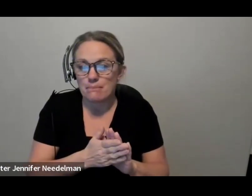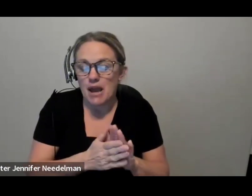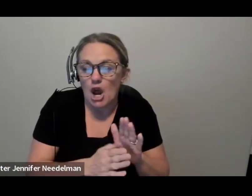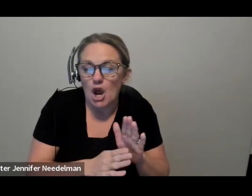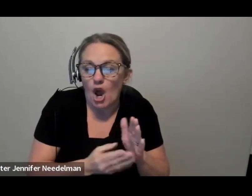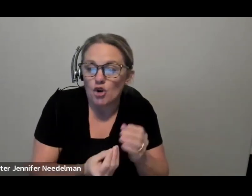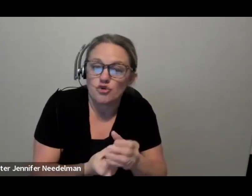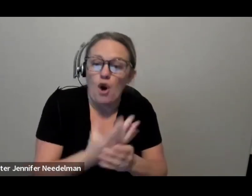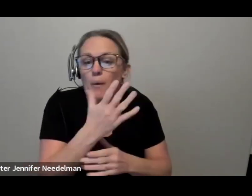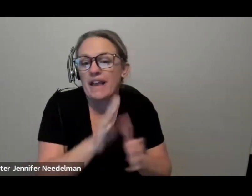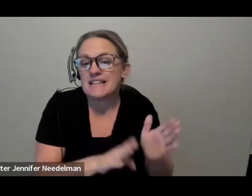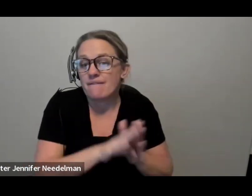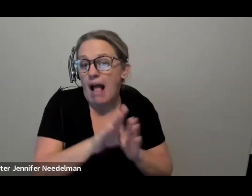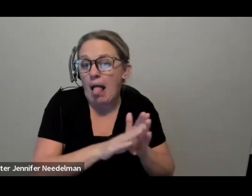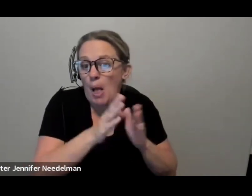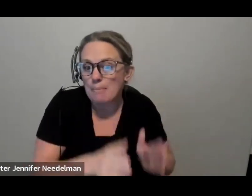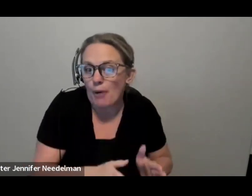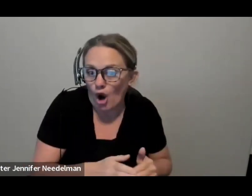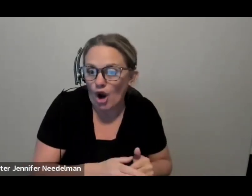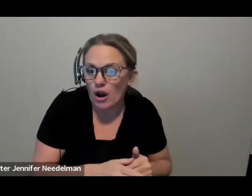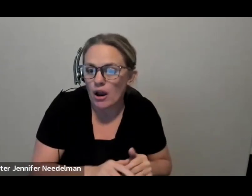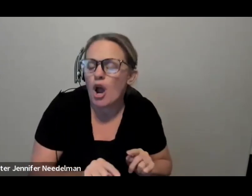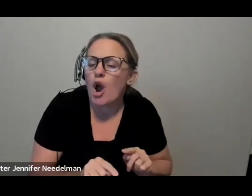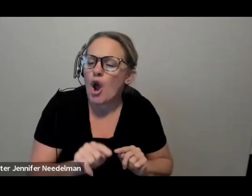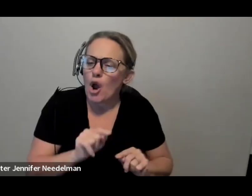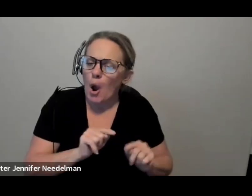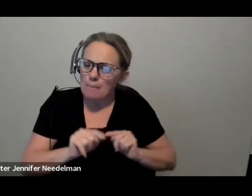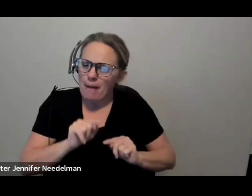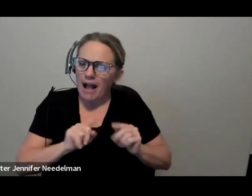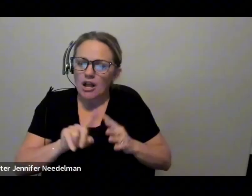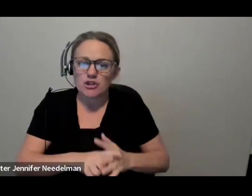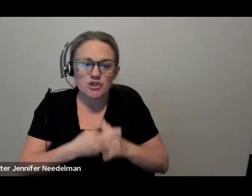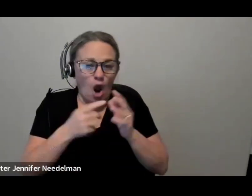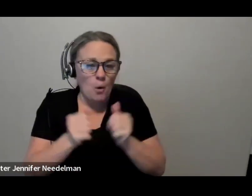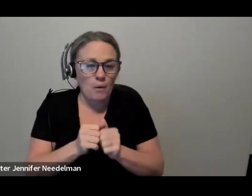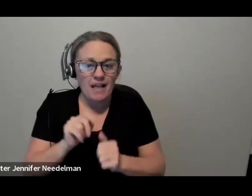Well just go back, just start with, you know, keyboard navigation as Meena mentioned, right?